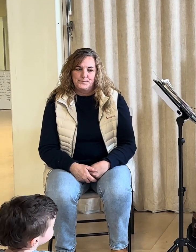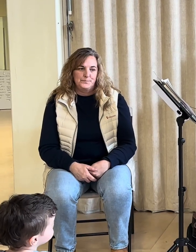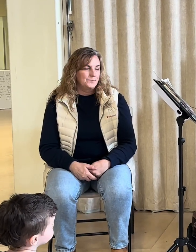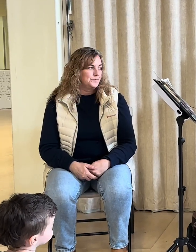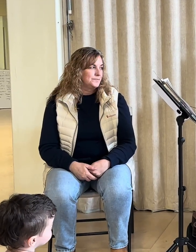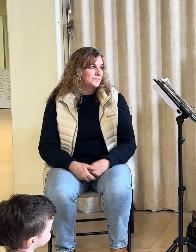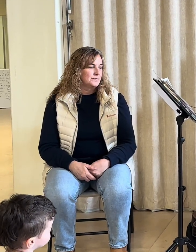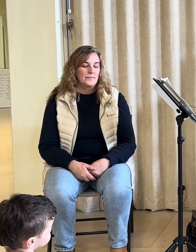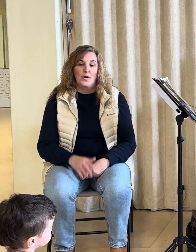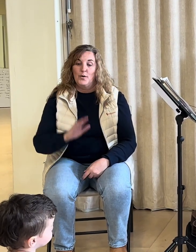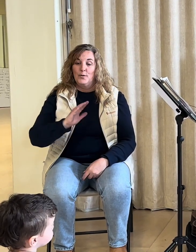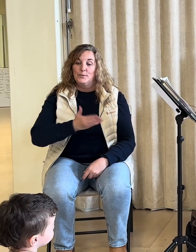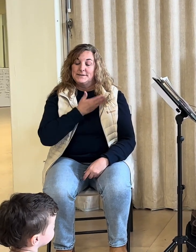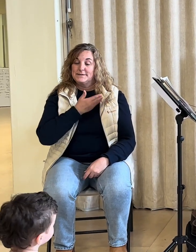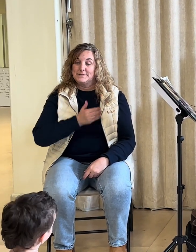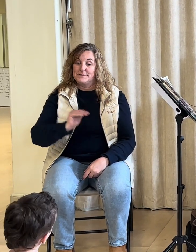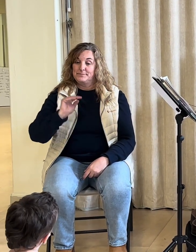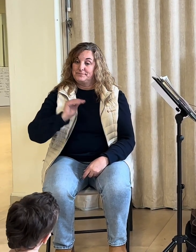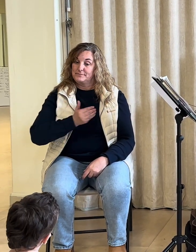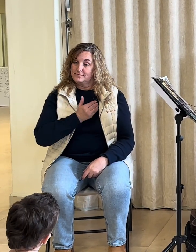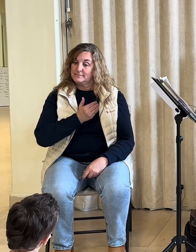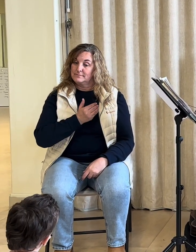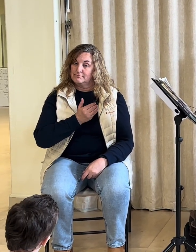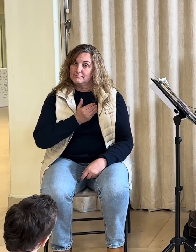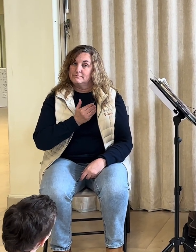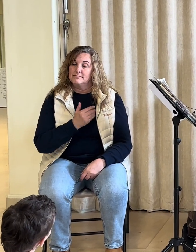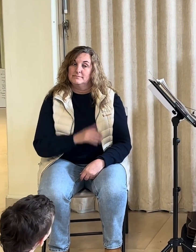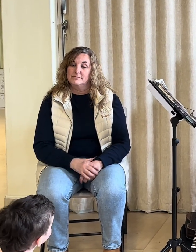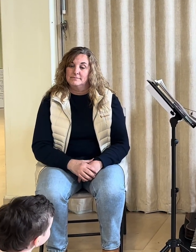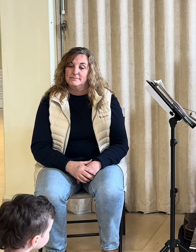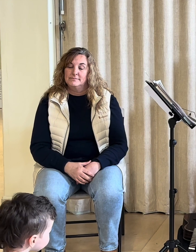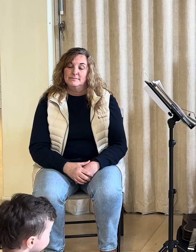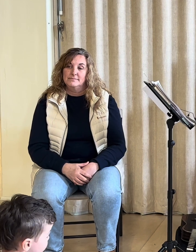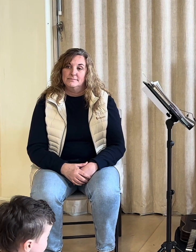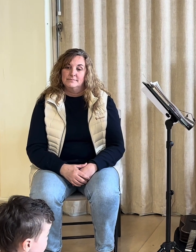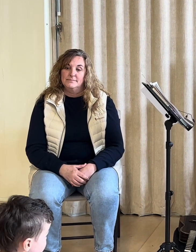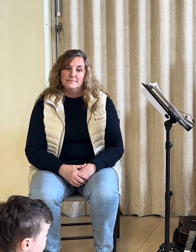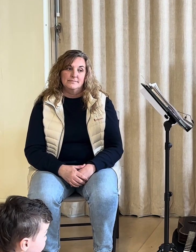We sing.